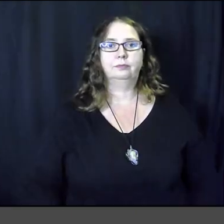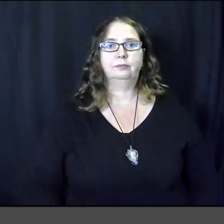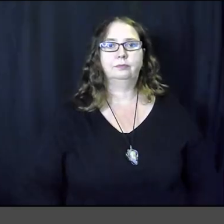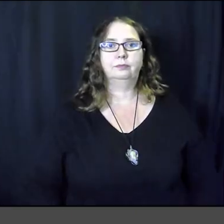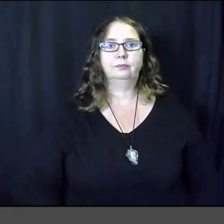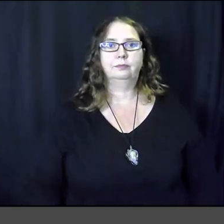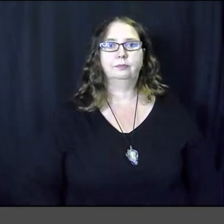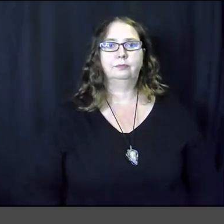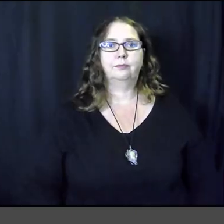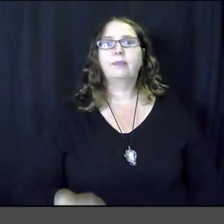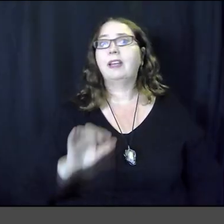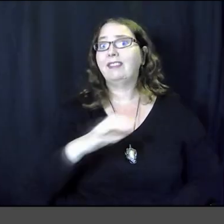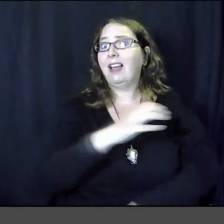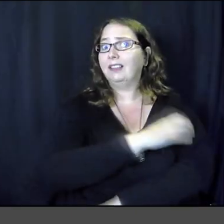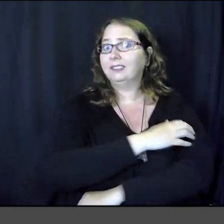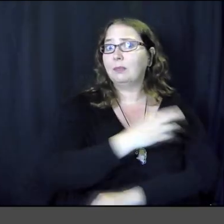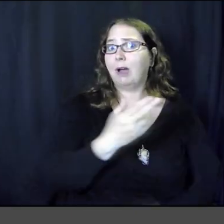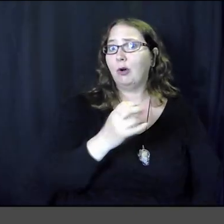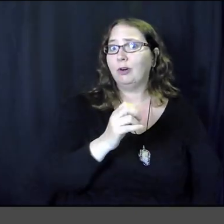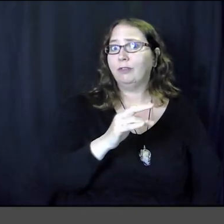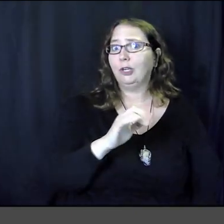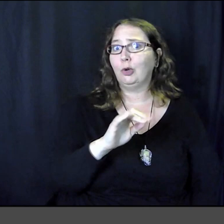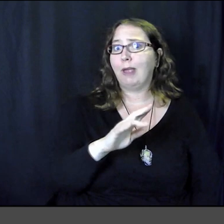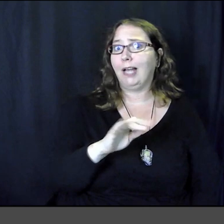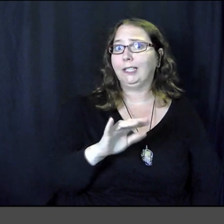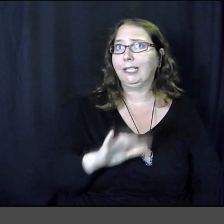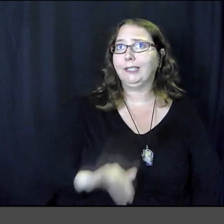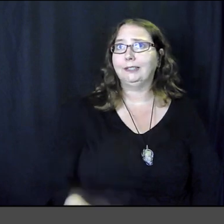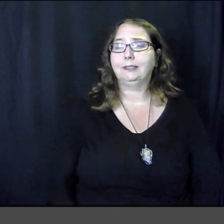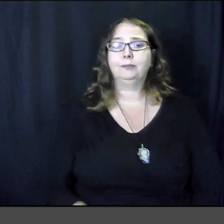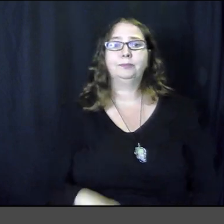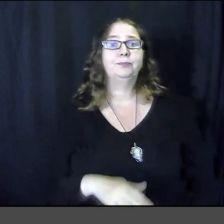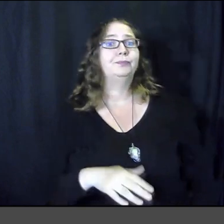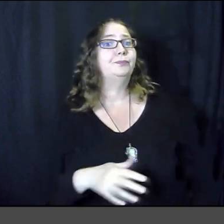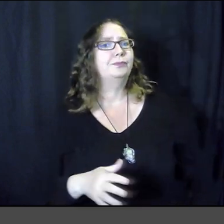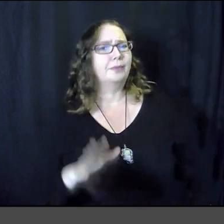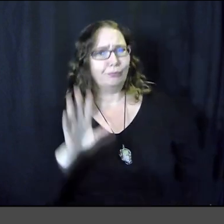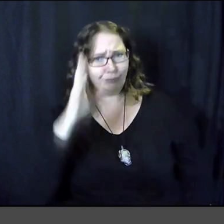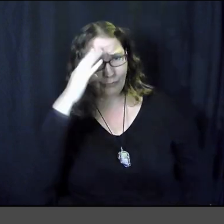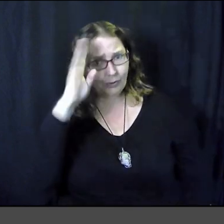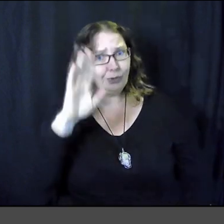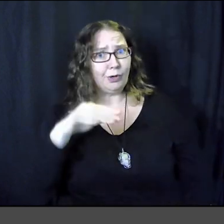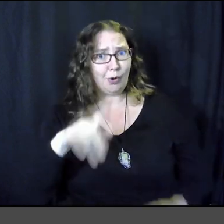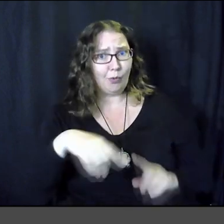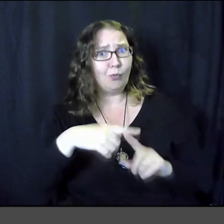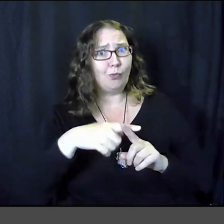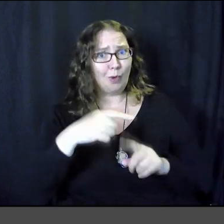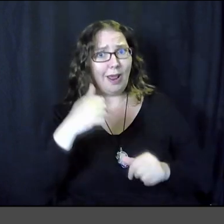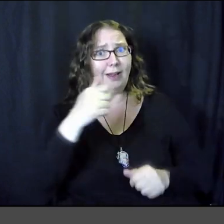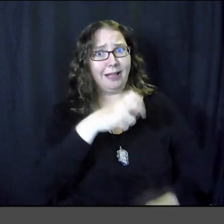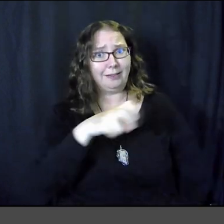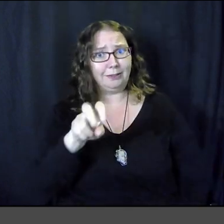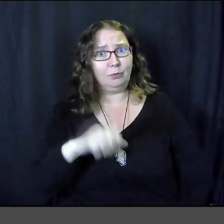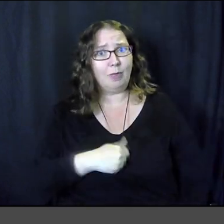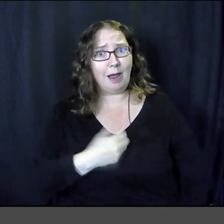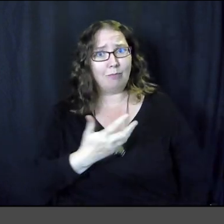INTO THE EXPLICITLY ELECTORAL POLITICAL REALM, WHEN JOHN KERRY